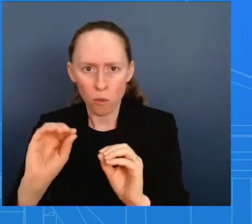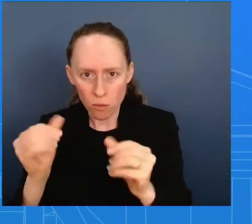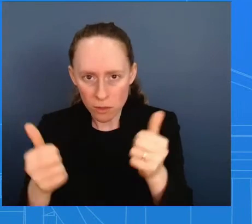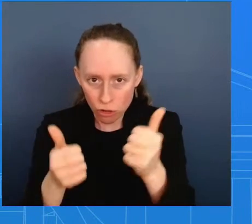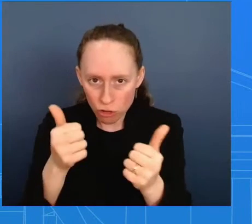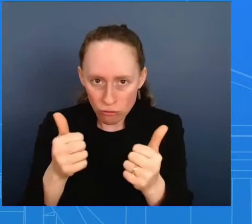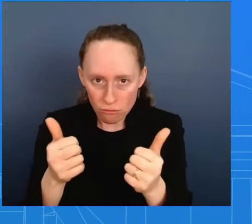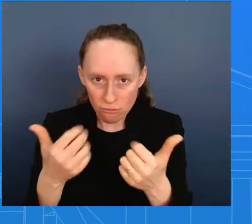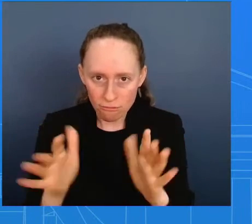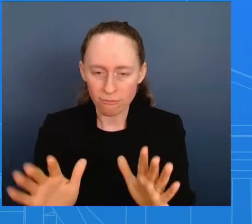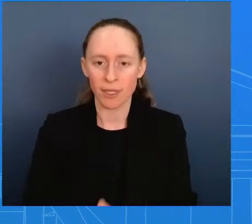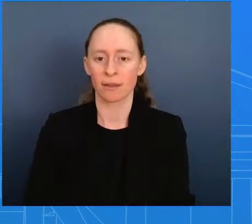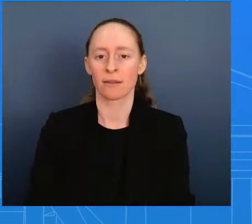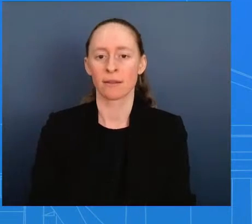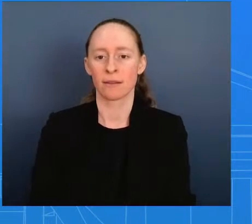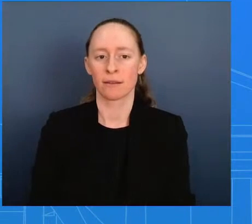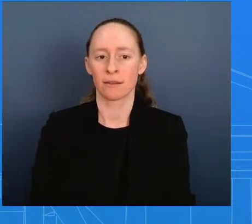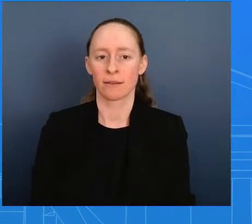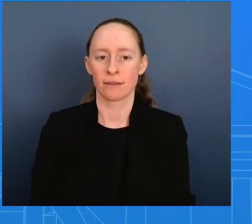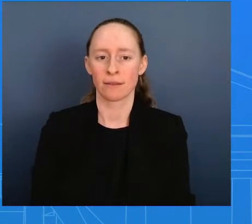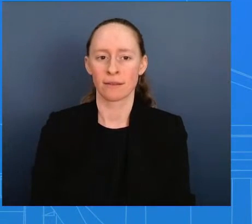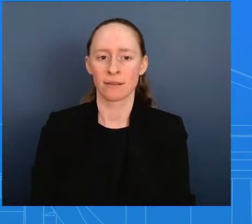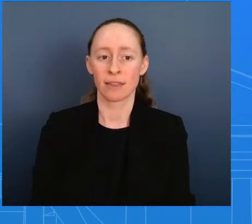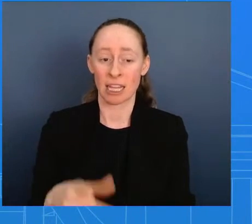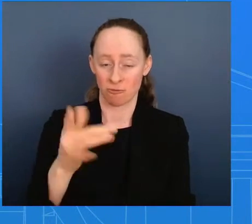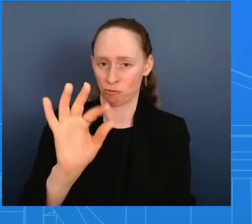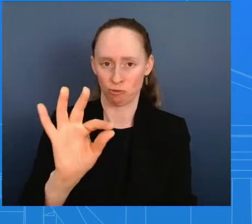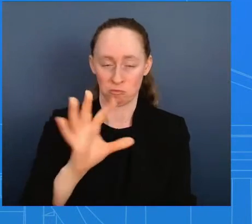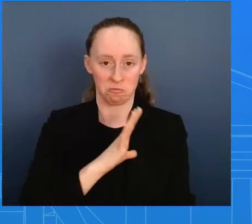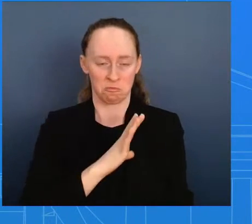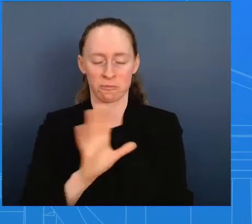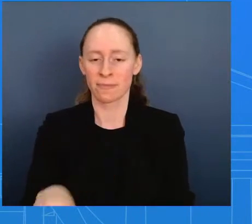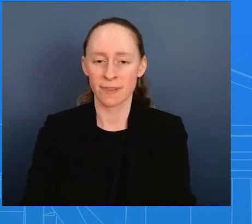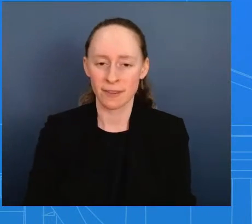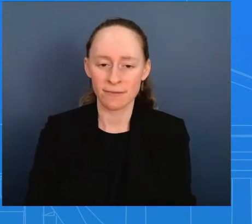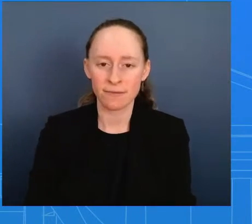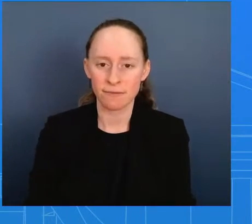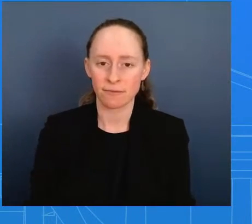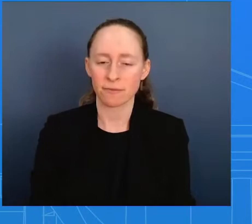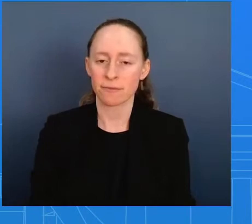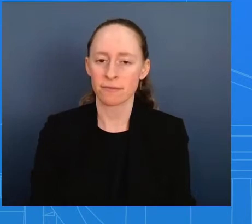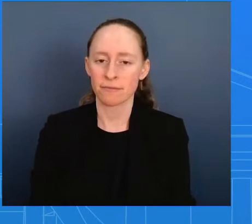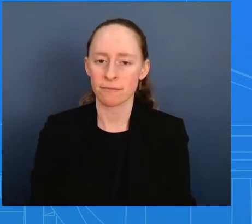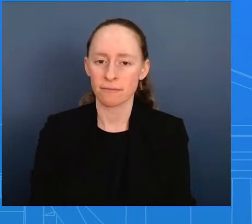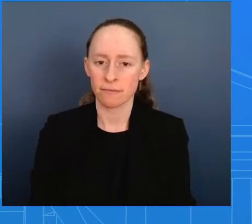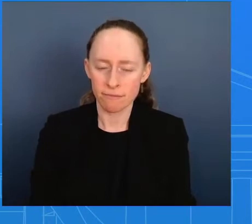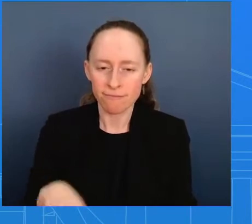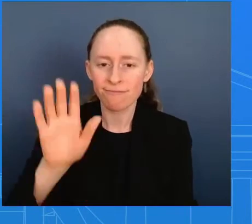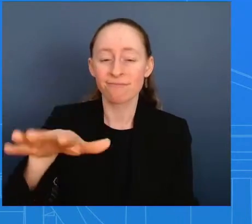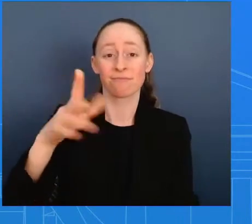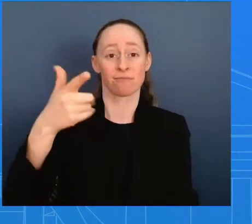The Press: Jake, good afternoon. As we sit here seven months into this war in Gaza, how confident are you, as you stand there, that the hostages --